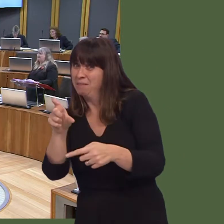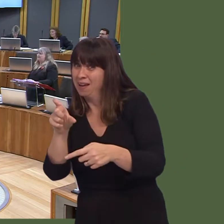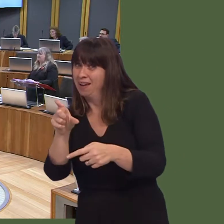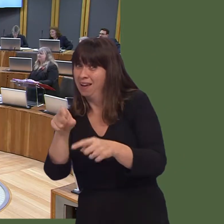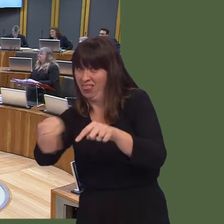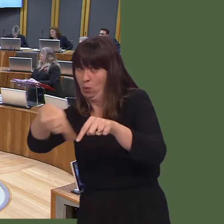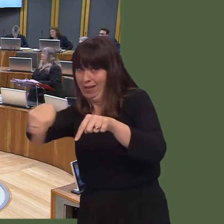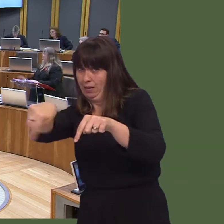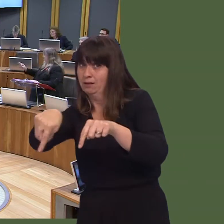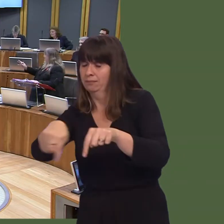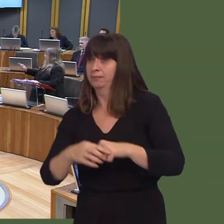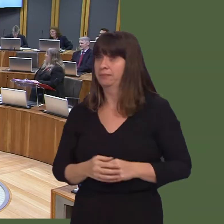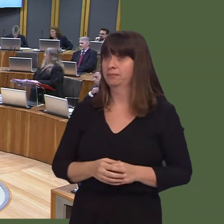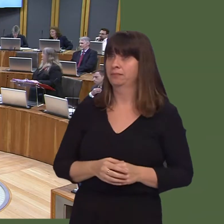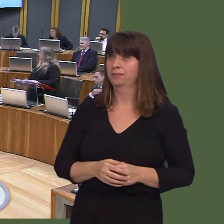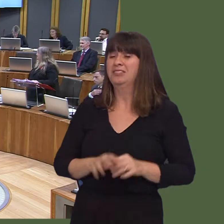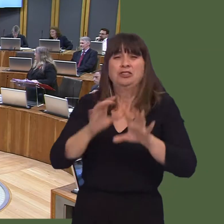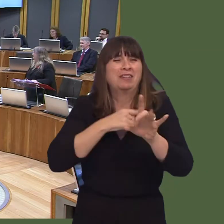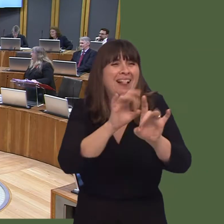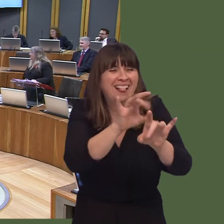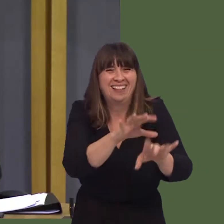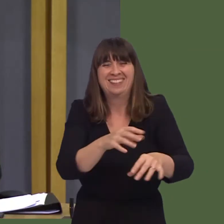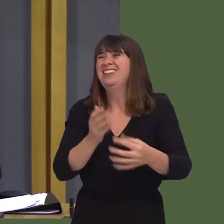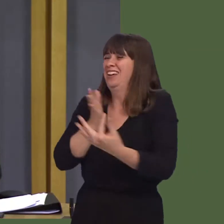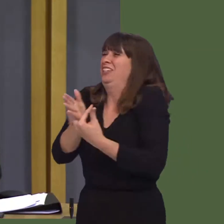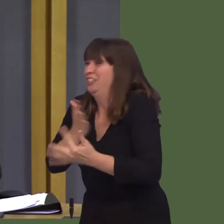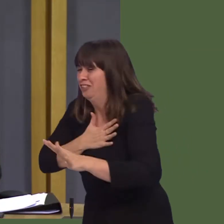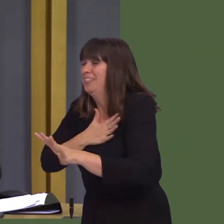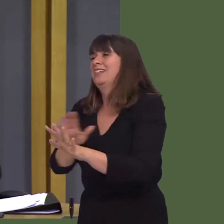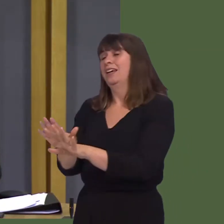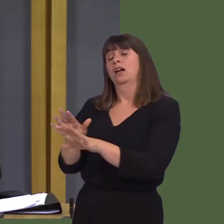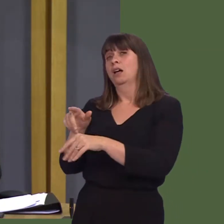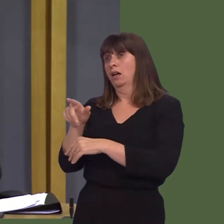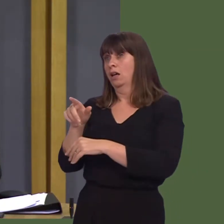4 December. Adam Price AM: Finally, can you explain whyó?